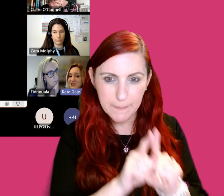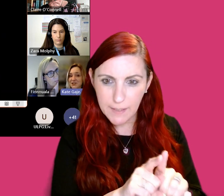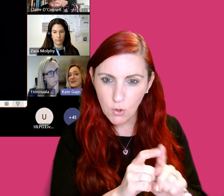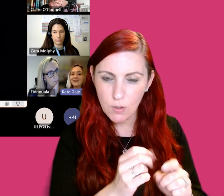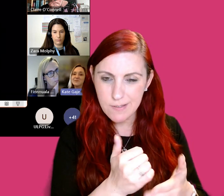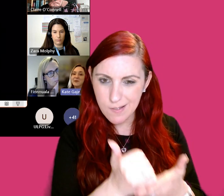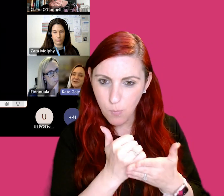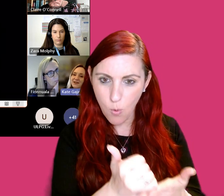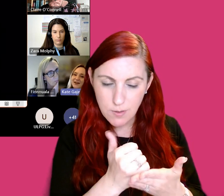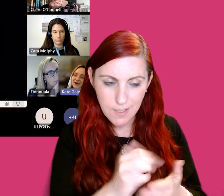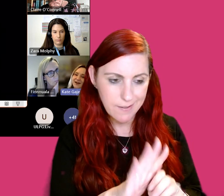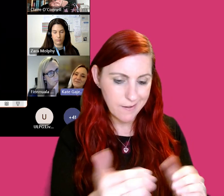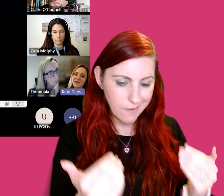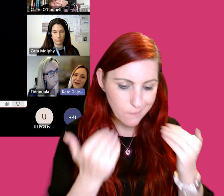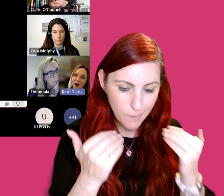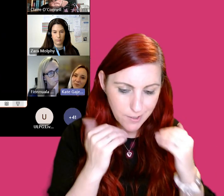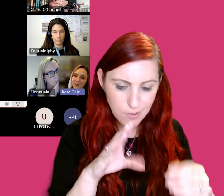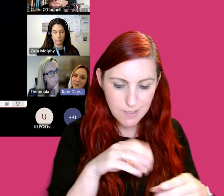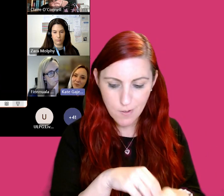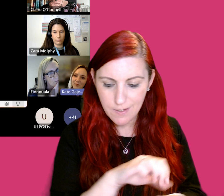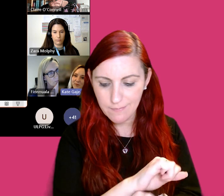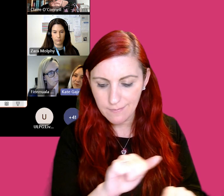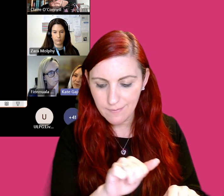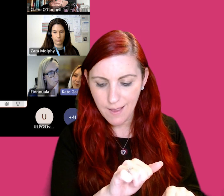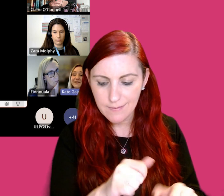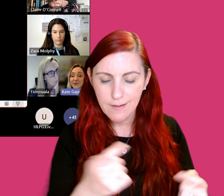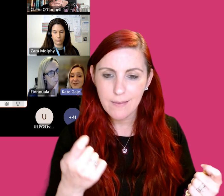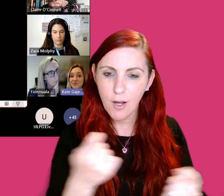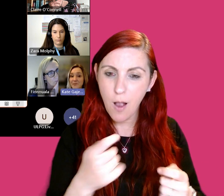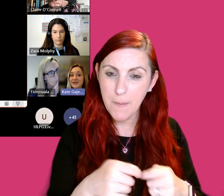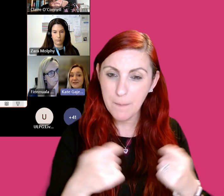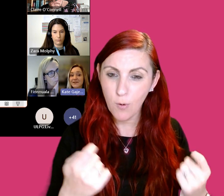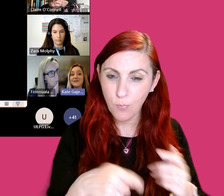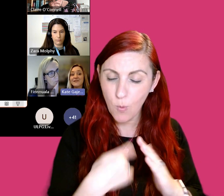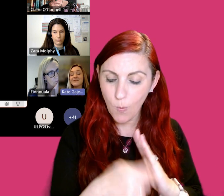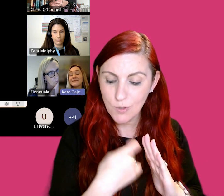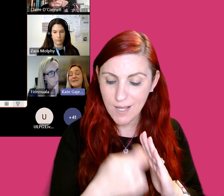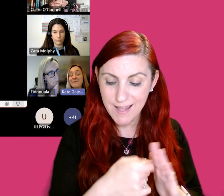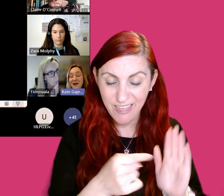mentioned that that as part of the um the comic book project I think that was probably the the